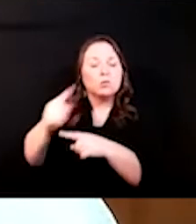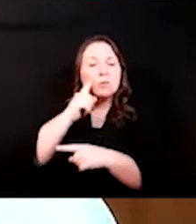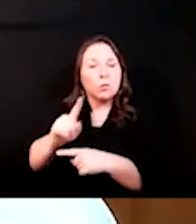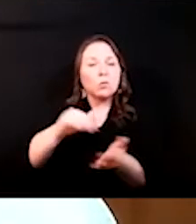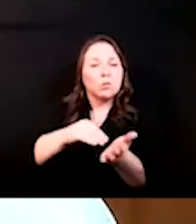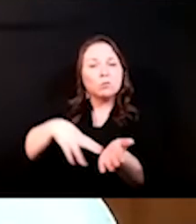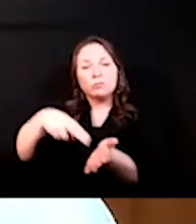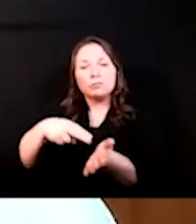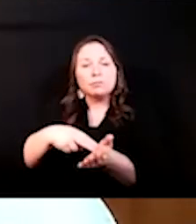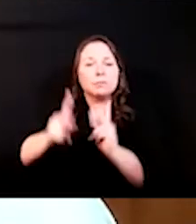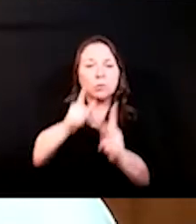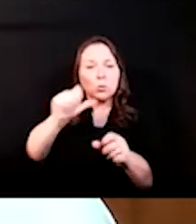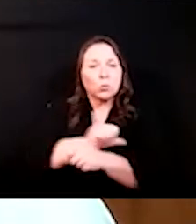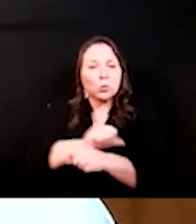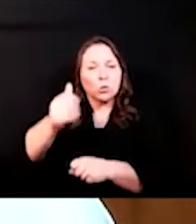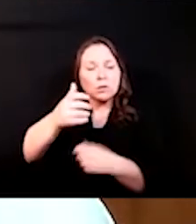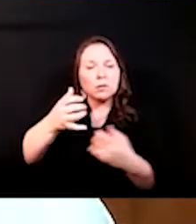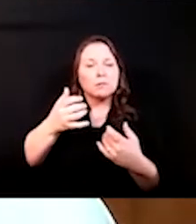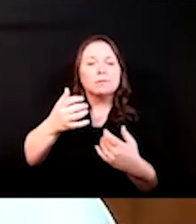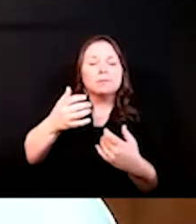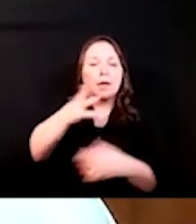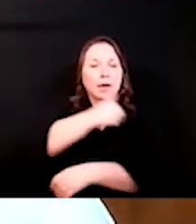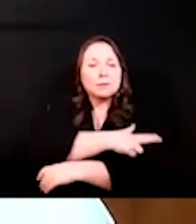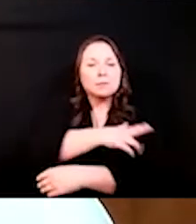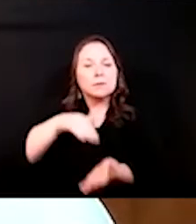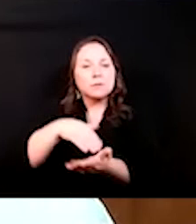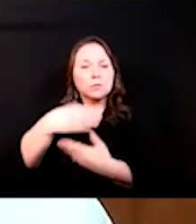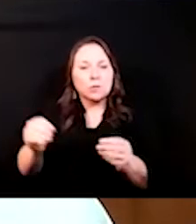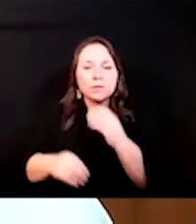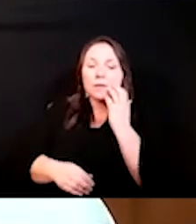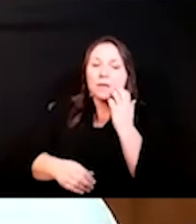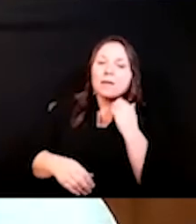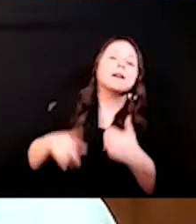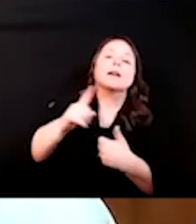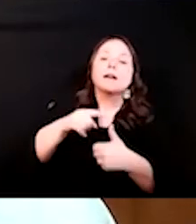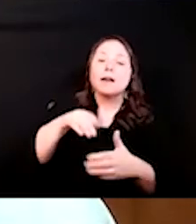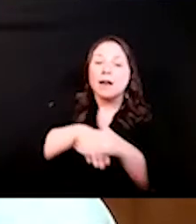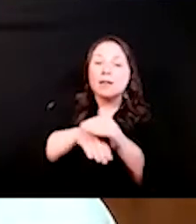SUPPORT AND ESSENTIAL TRAINING FOR FRONTLINE HEALTH WORKERS. THE ACCESS TO SUPPLIES WAS PARTICULARLY IMPORTANT IN THE